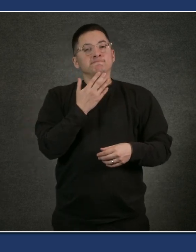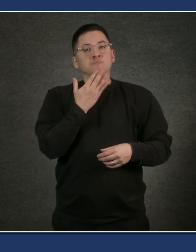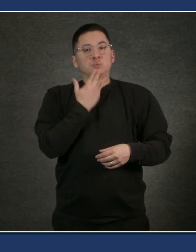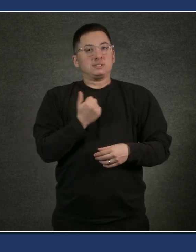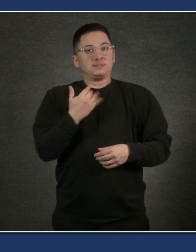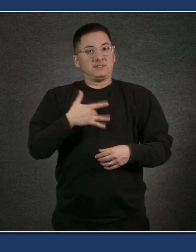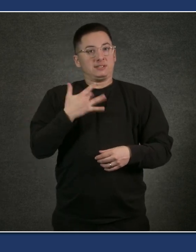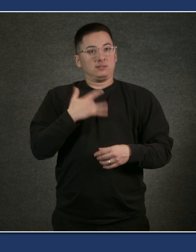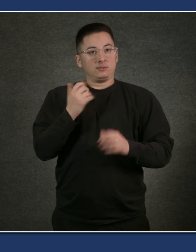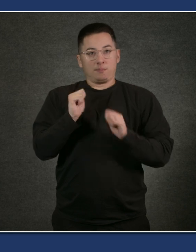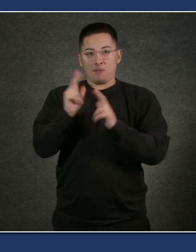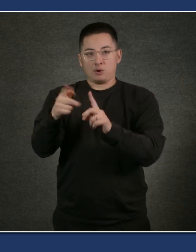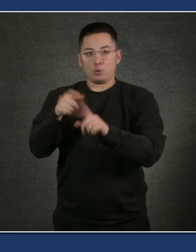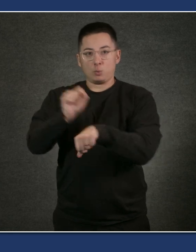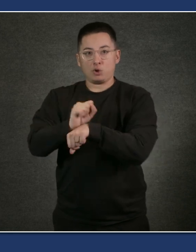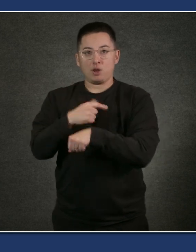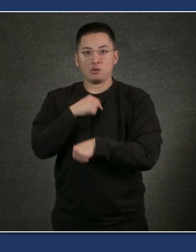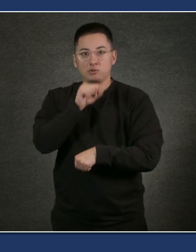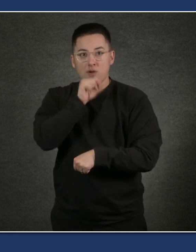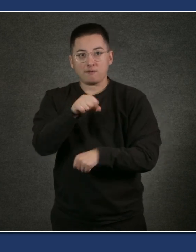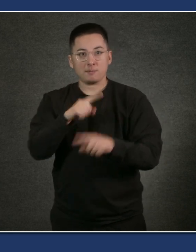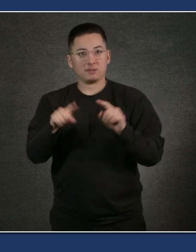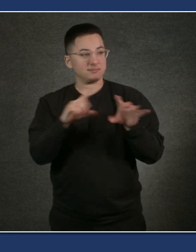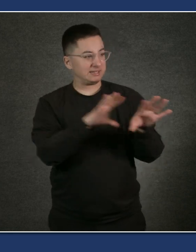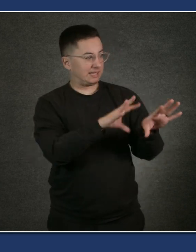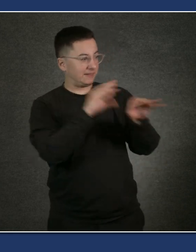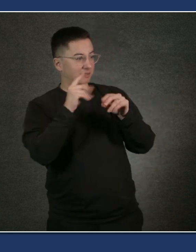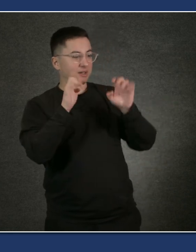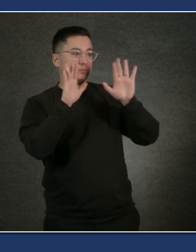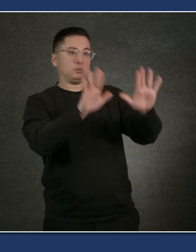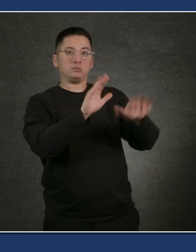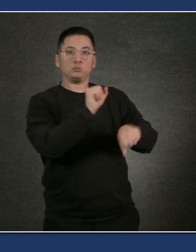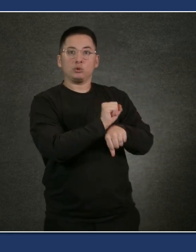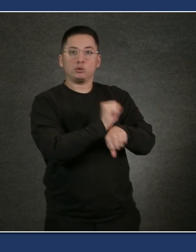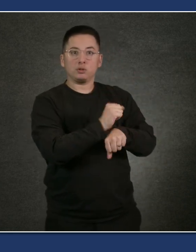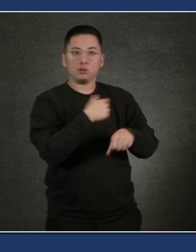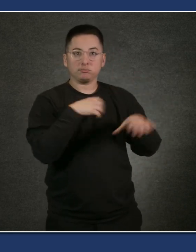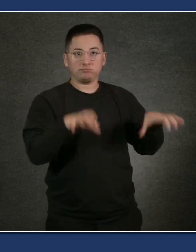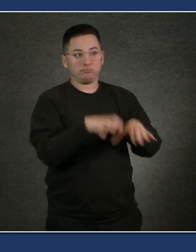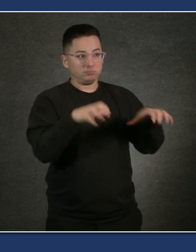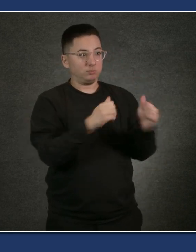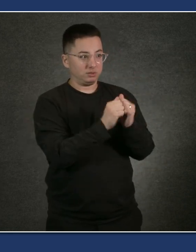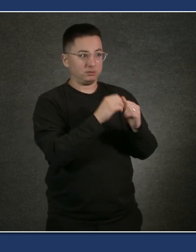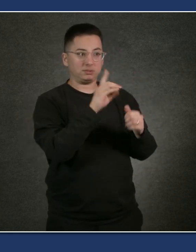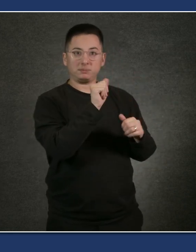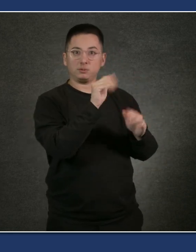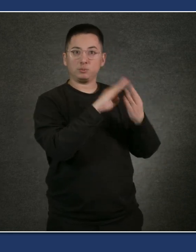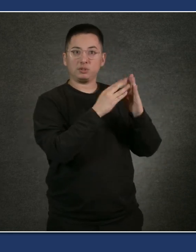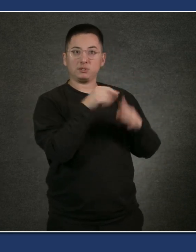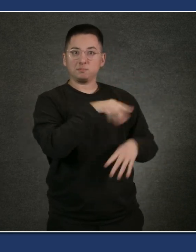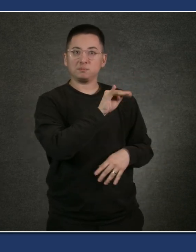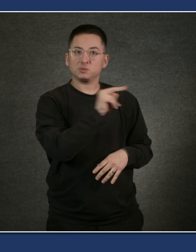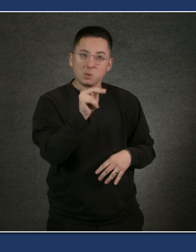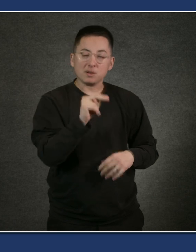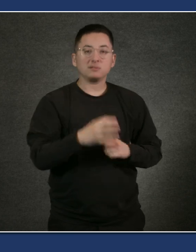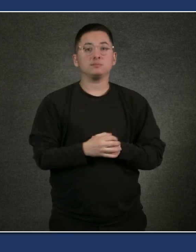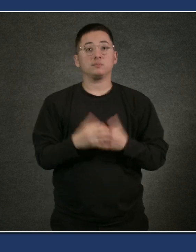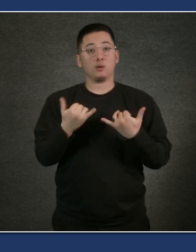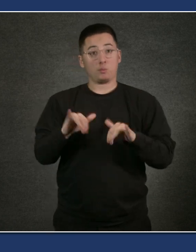I have done with the disability community in Minnesota. While I'm continuing to be an advocate for people with disabilities, working in state government